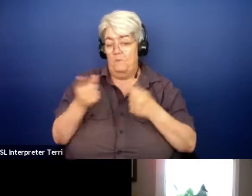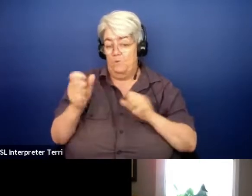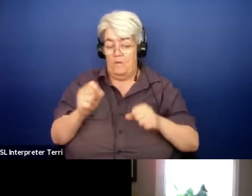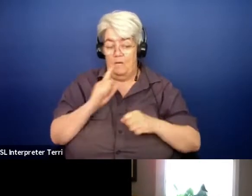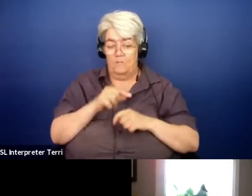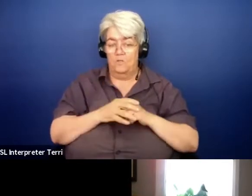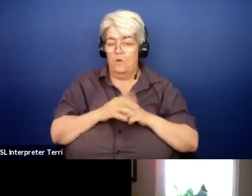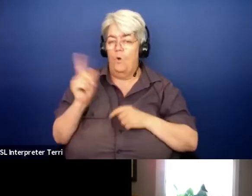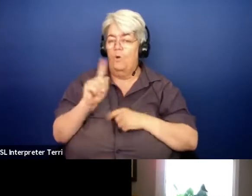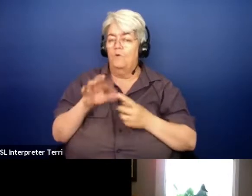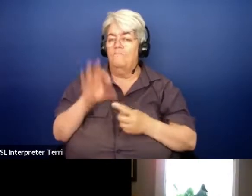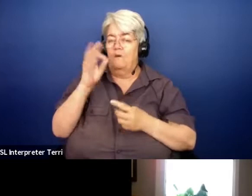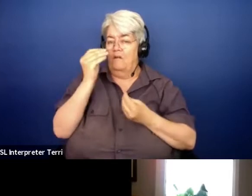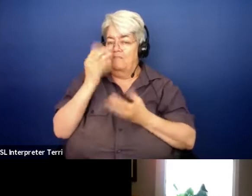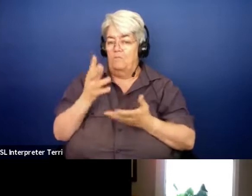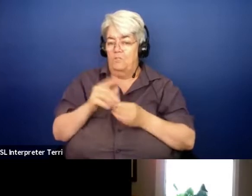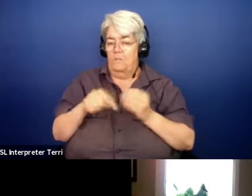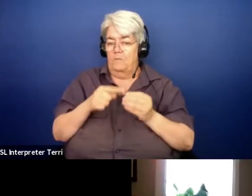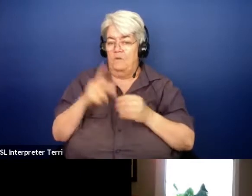can we find information about TBI population?